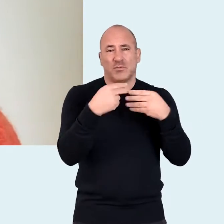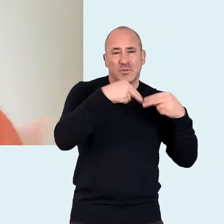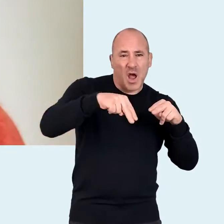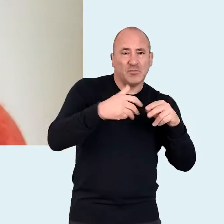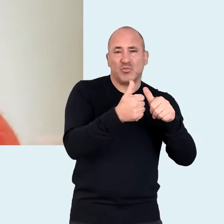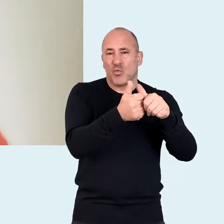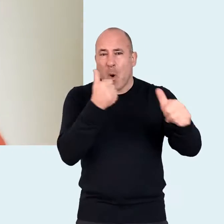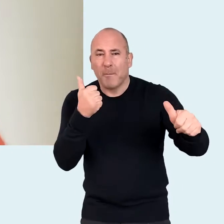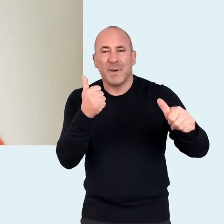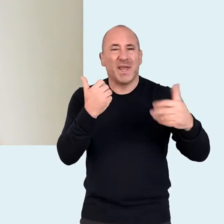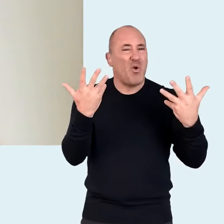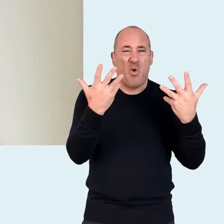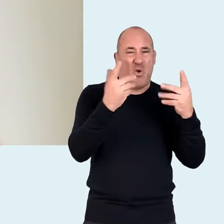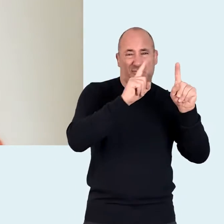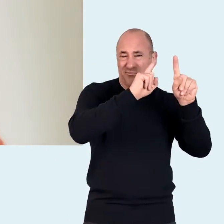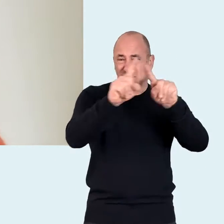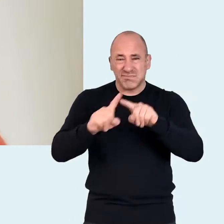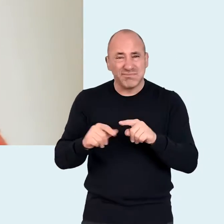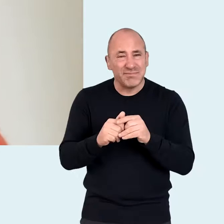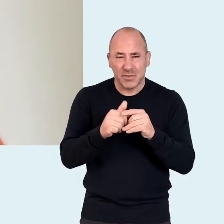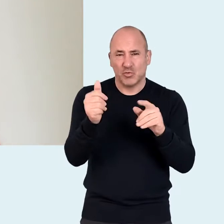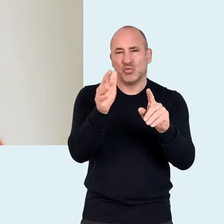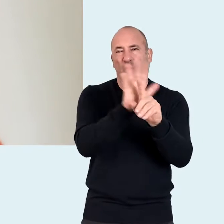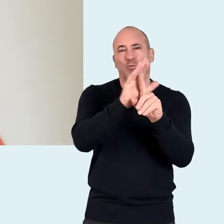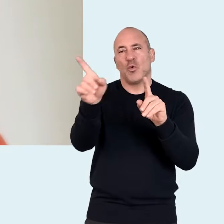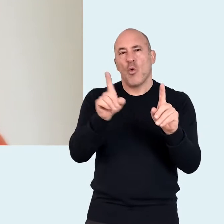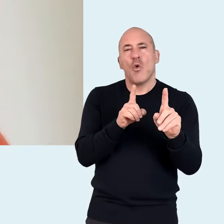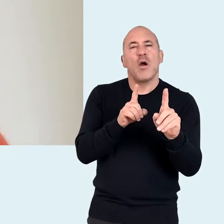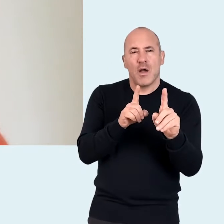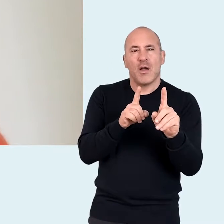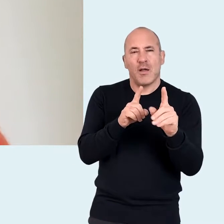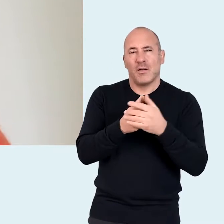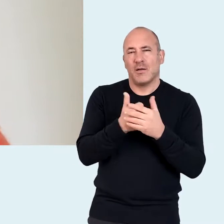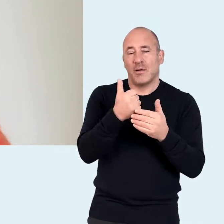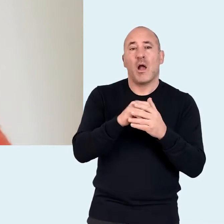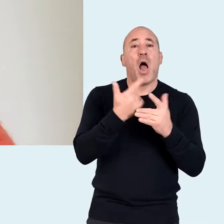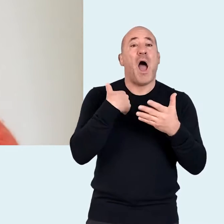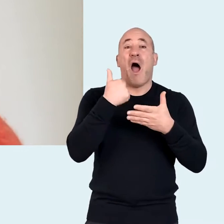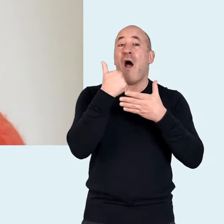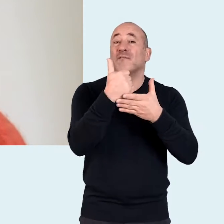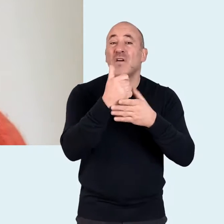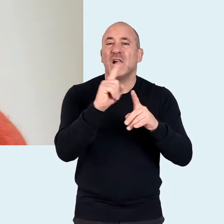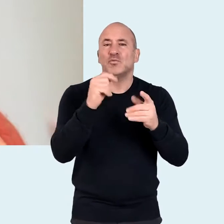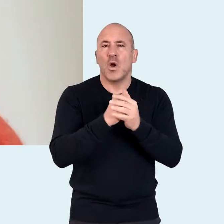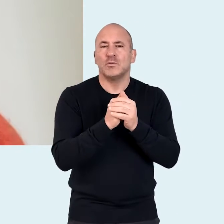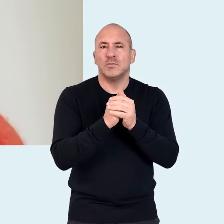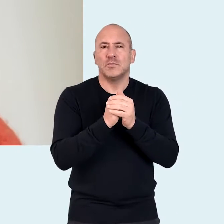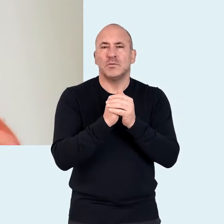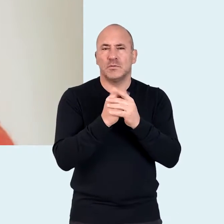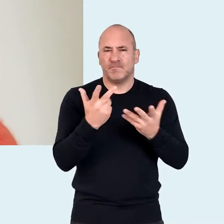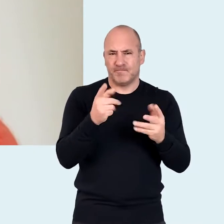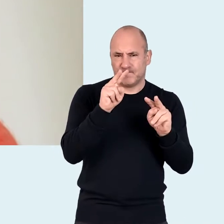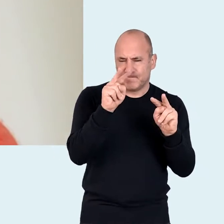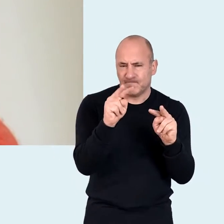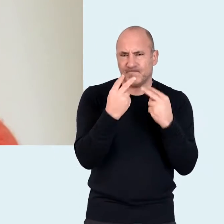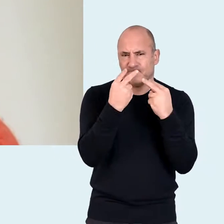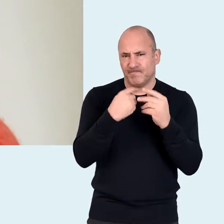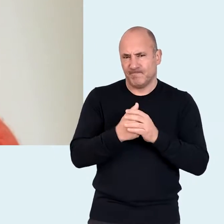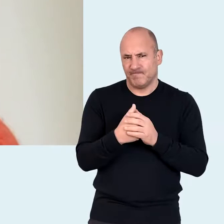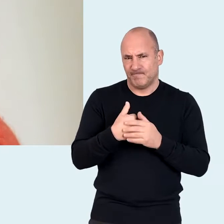or even a range of practitioners, because I think another part of advice that I would give would be to really reflect on what aspect of inclusive dance practice you feel most